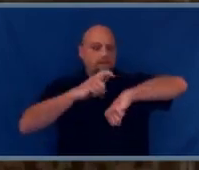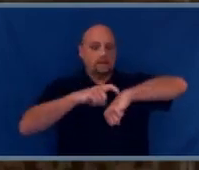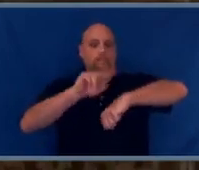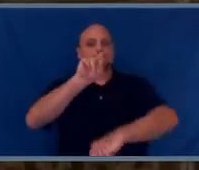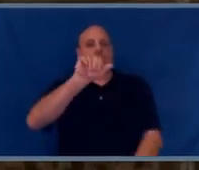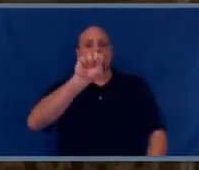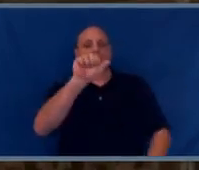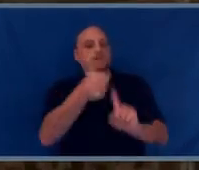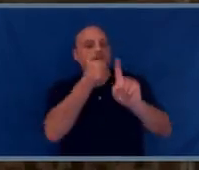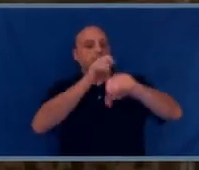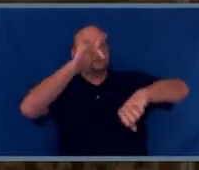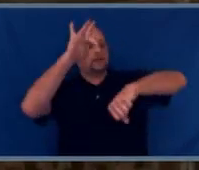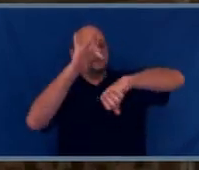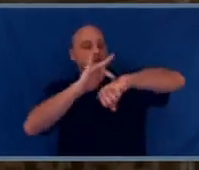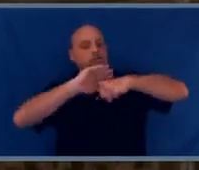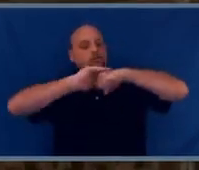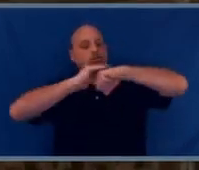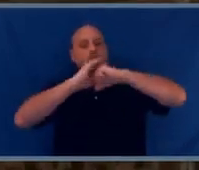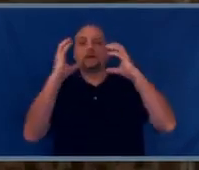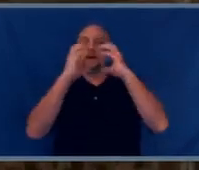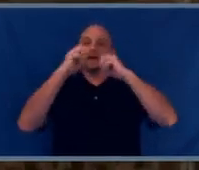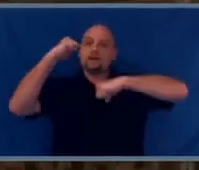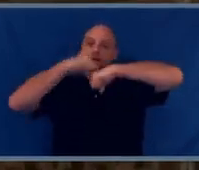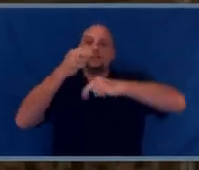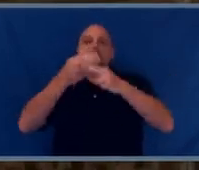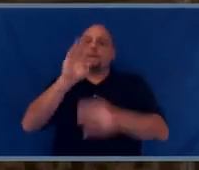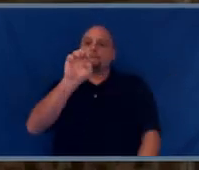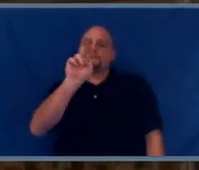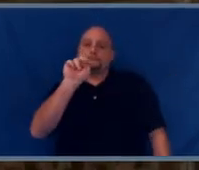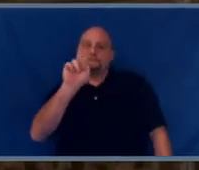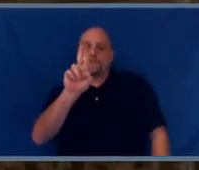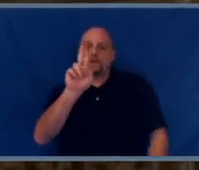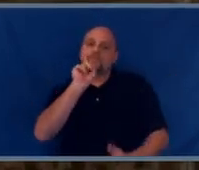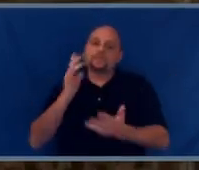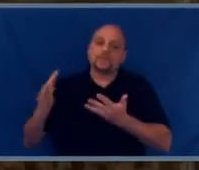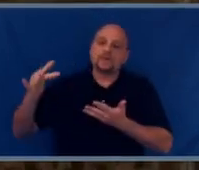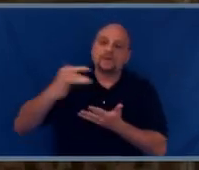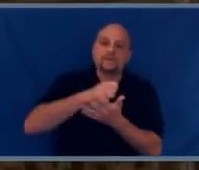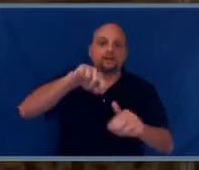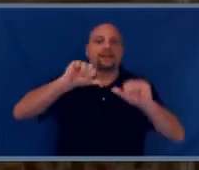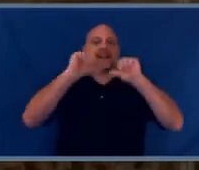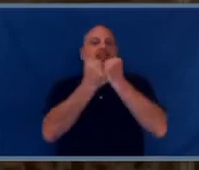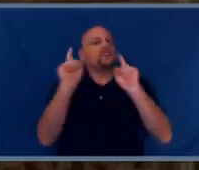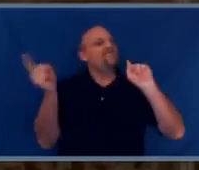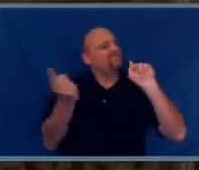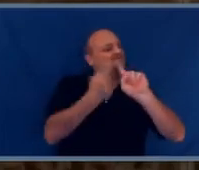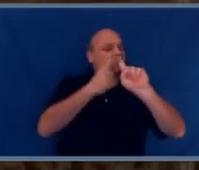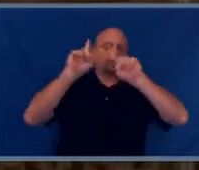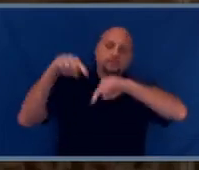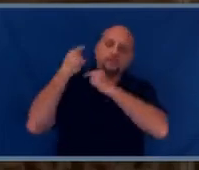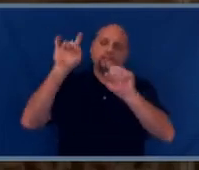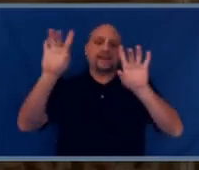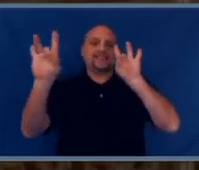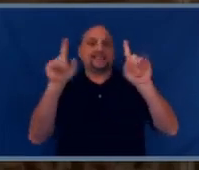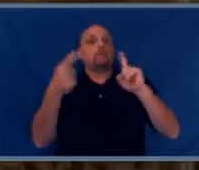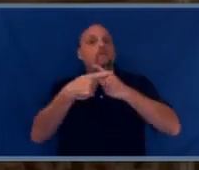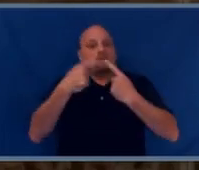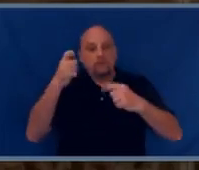FOR THE FIRST TIME NASA HAS TOUCH THE THE SURFACE OF ASTEROID BENNU TO COLLECT A